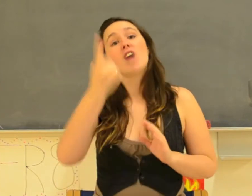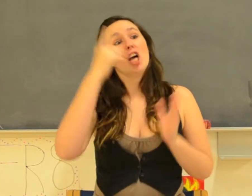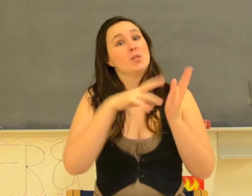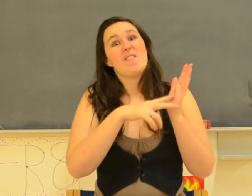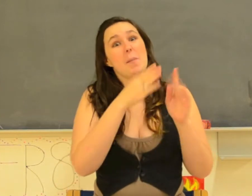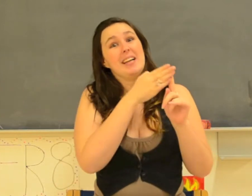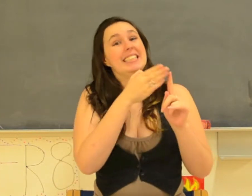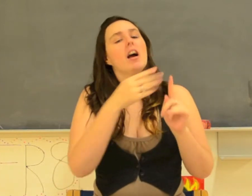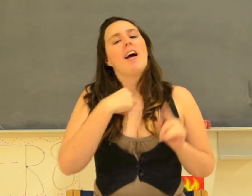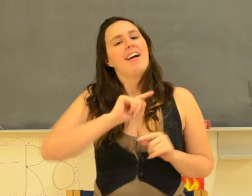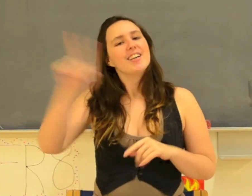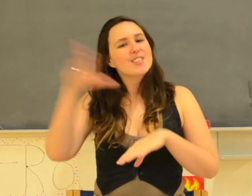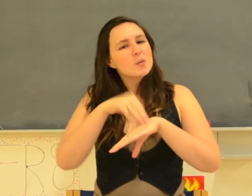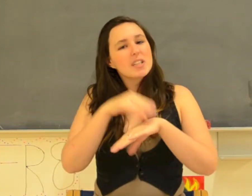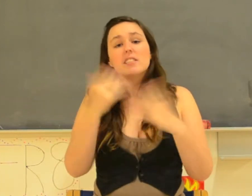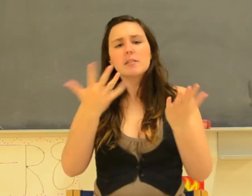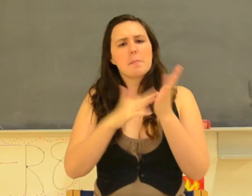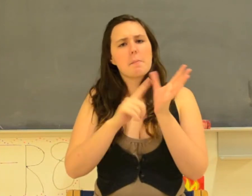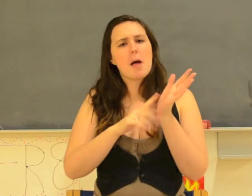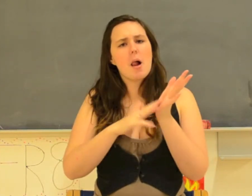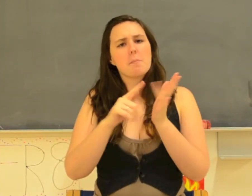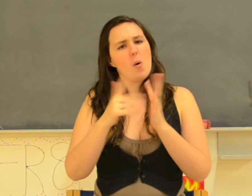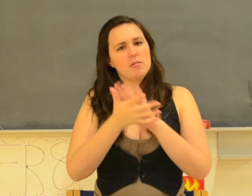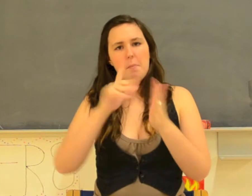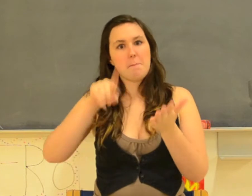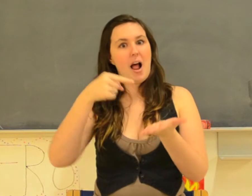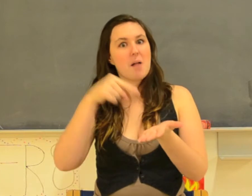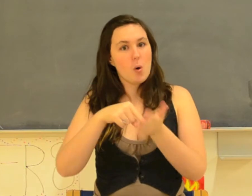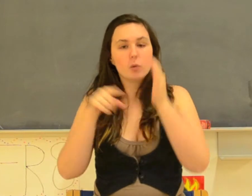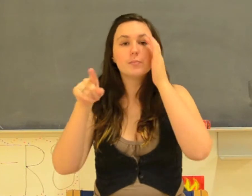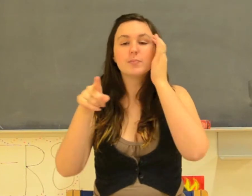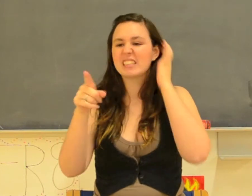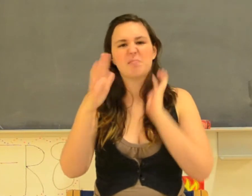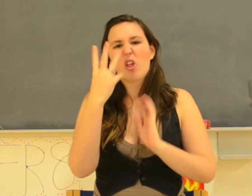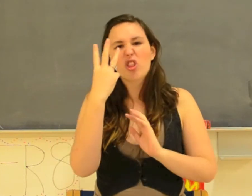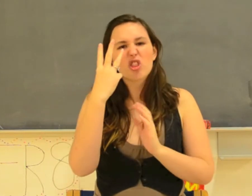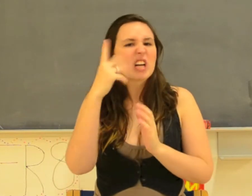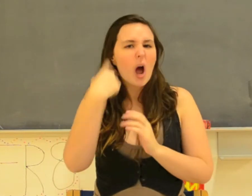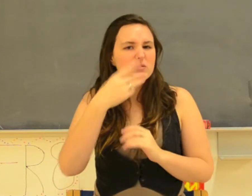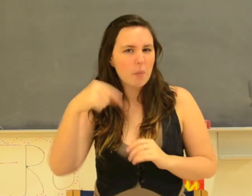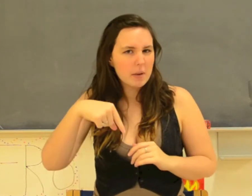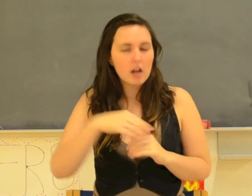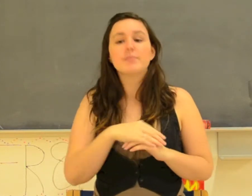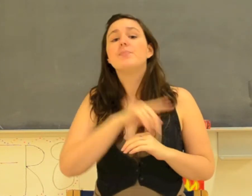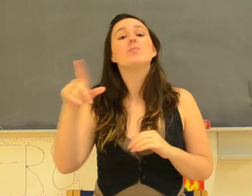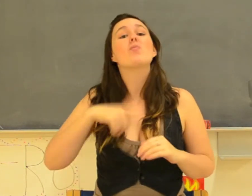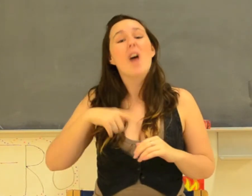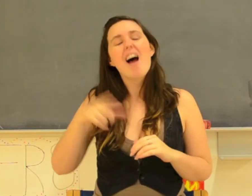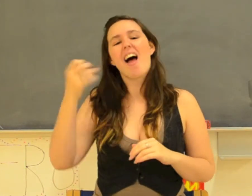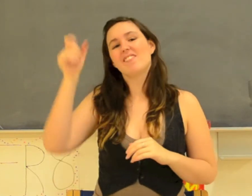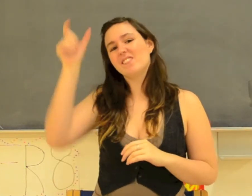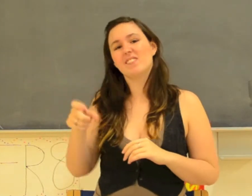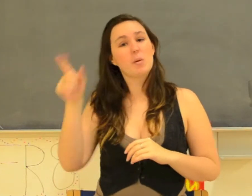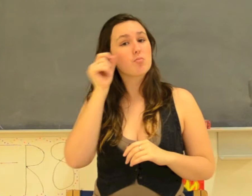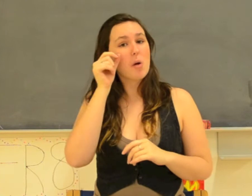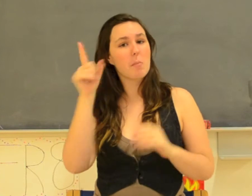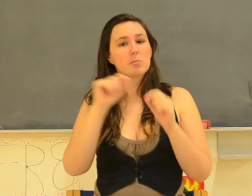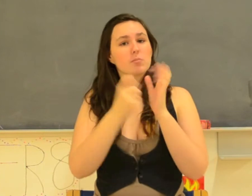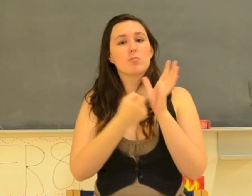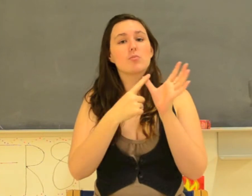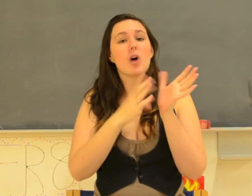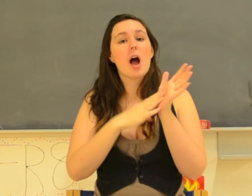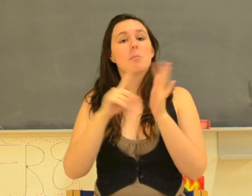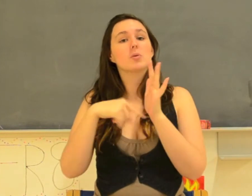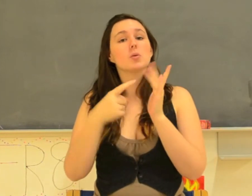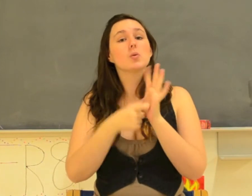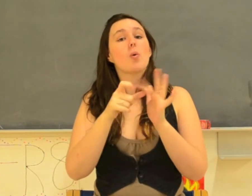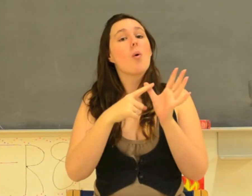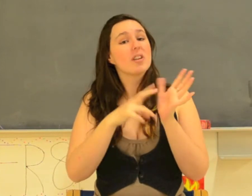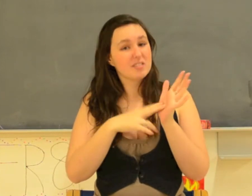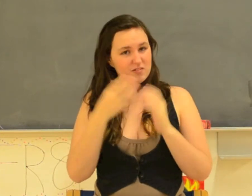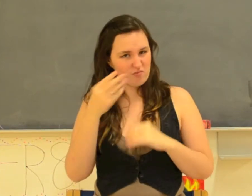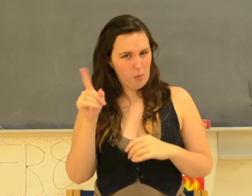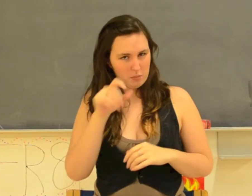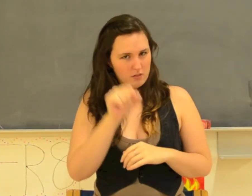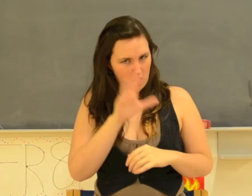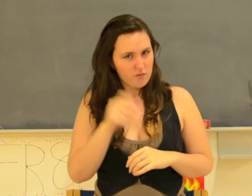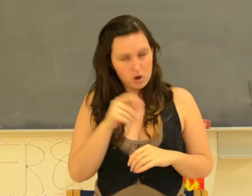At the beginning of the month I went to Malmö in Sweden which is 3 hours away. Braam Jordaan from South Africa,